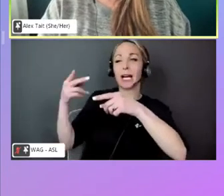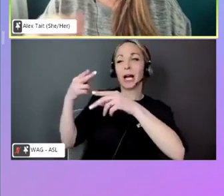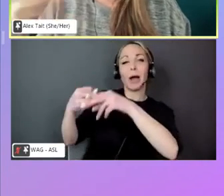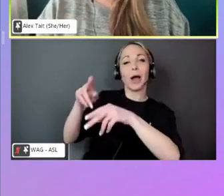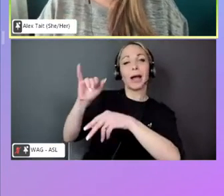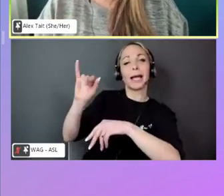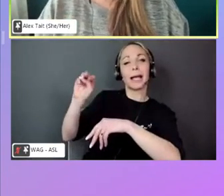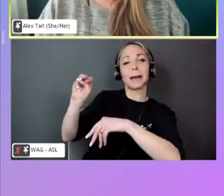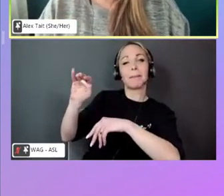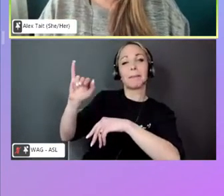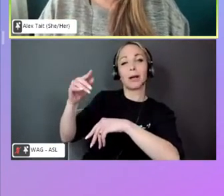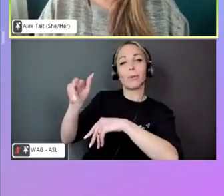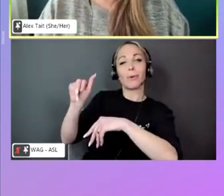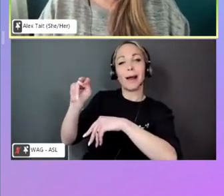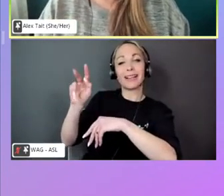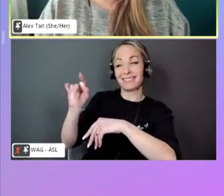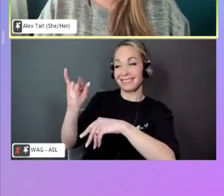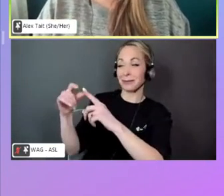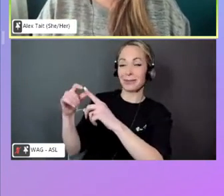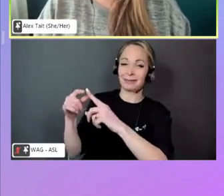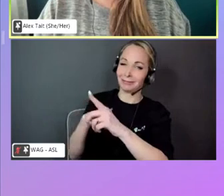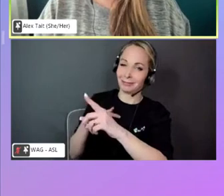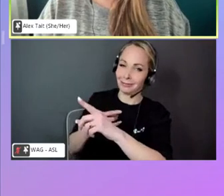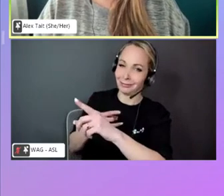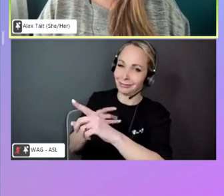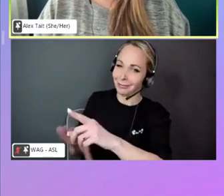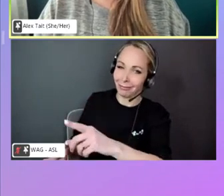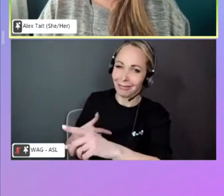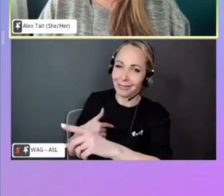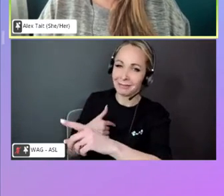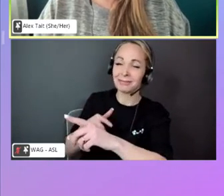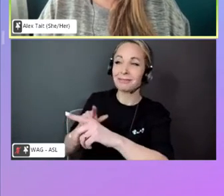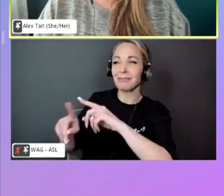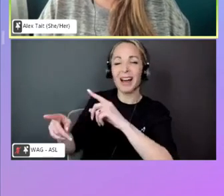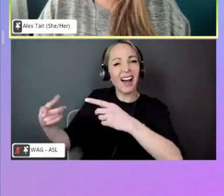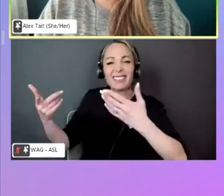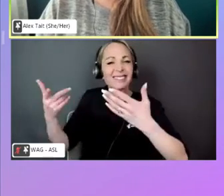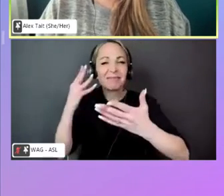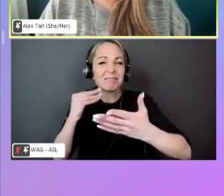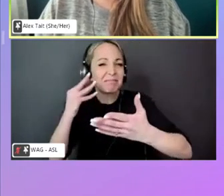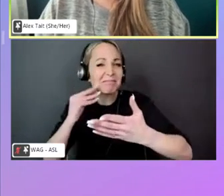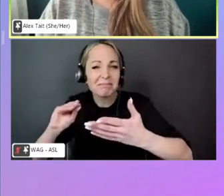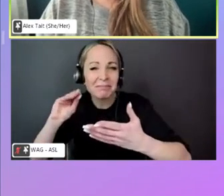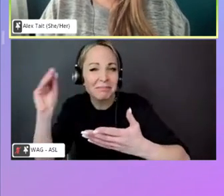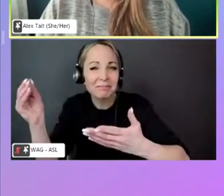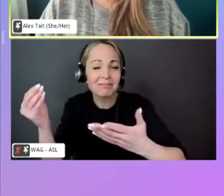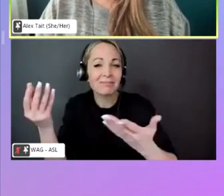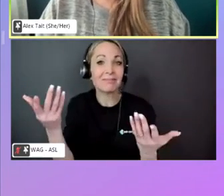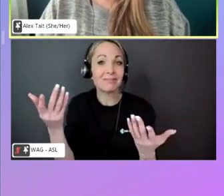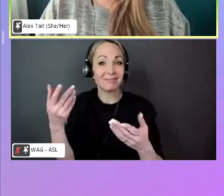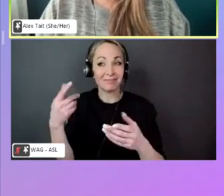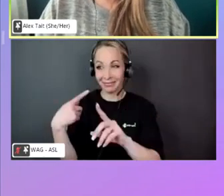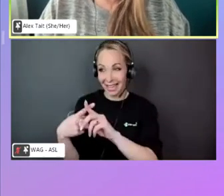implication there is are that they lacking in digital literacy period and then of course, the self exclusion